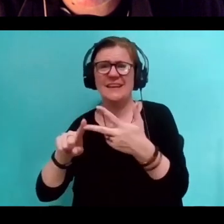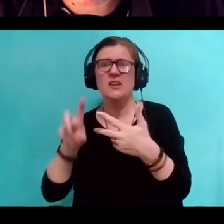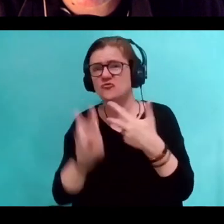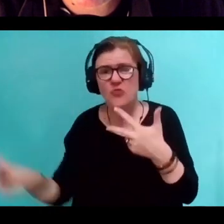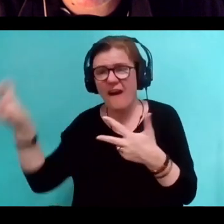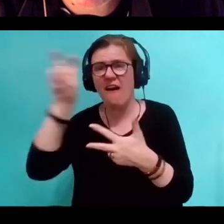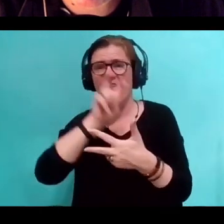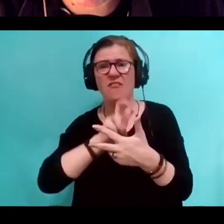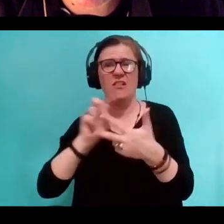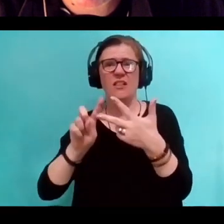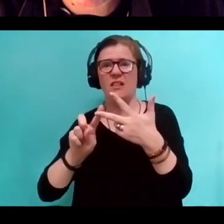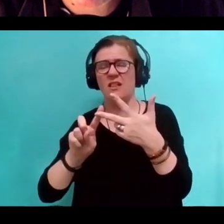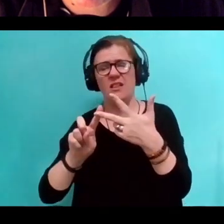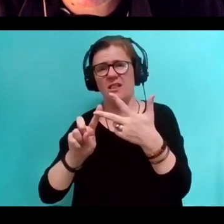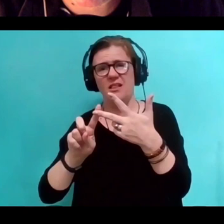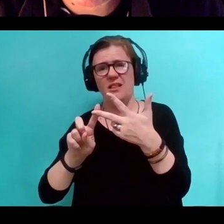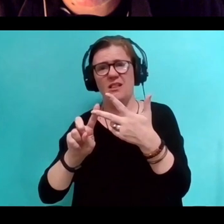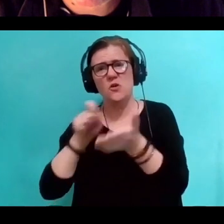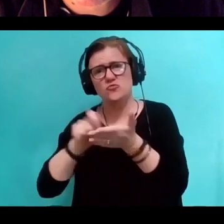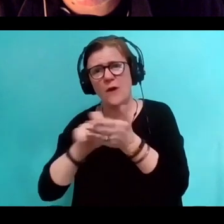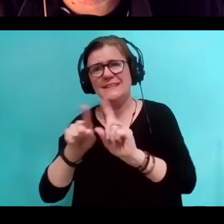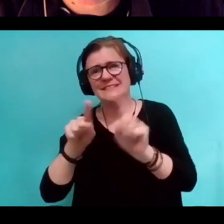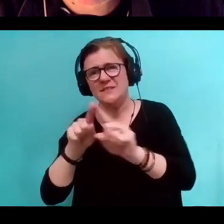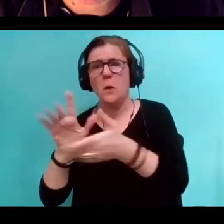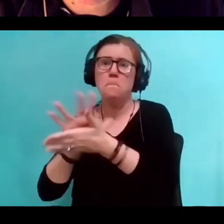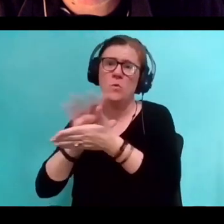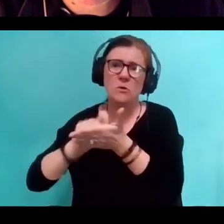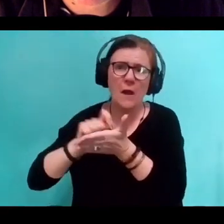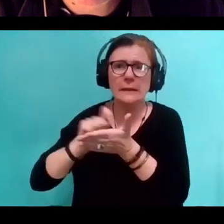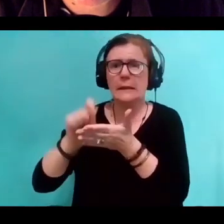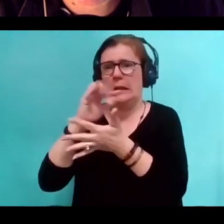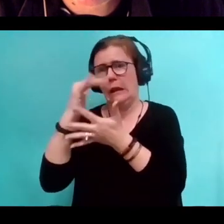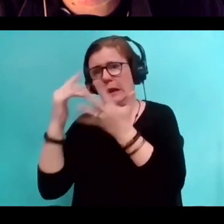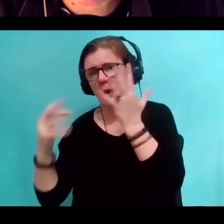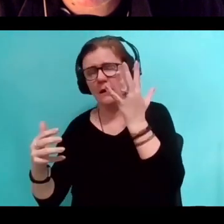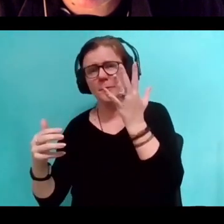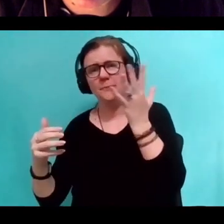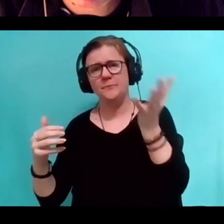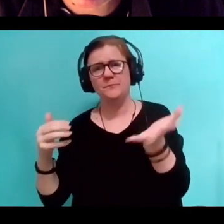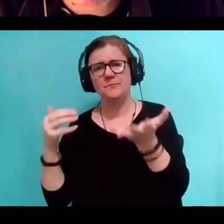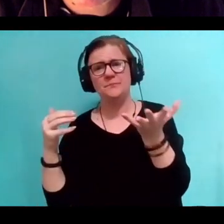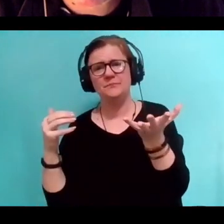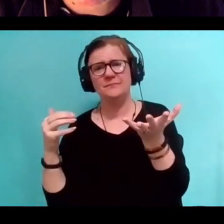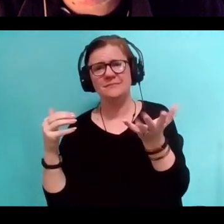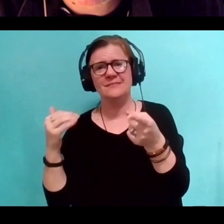you do different kinds of writing and screenwriting. And, but when you make the work of art,